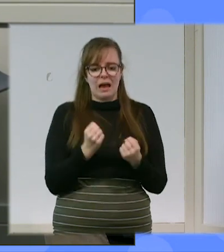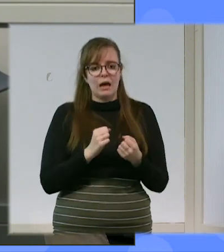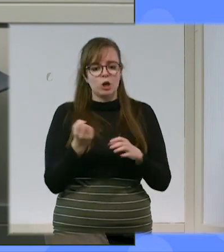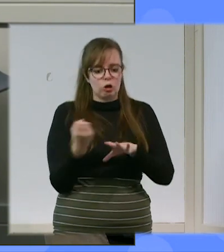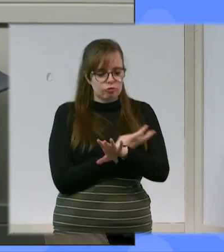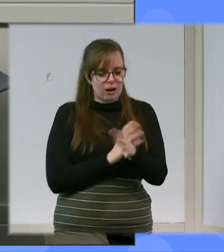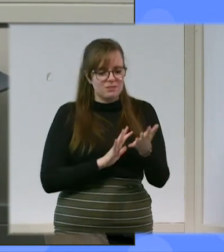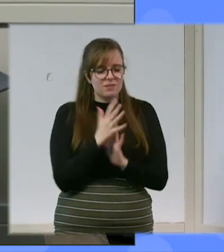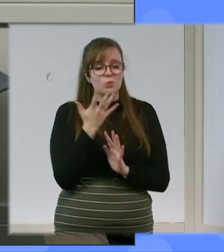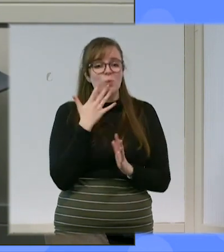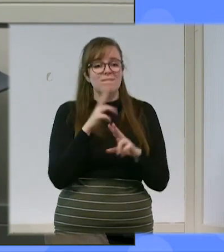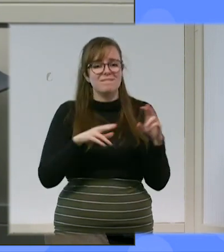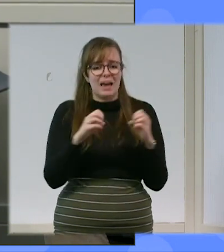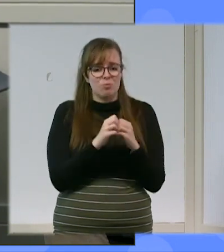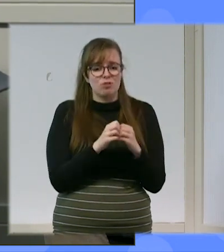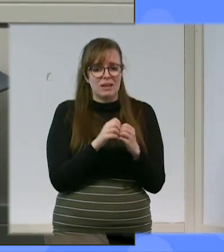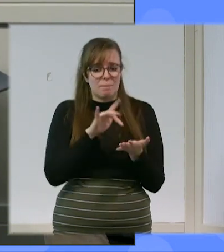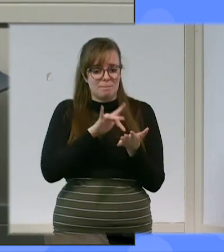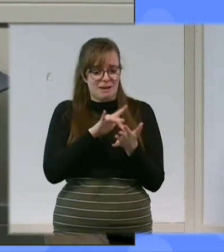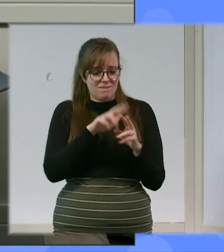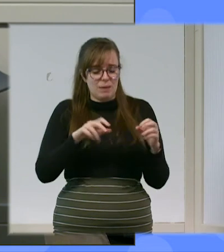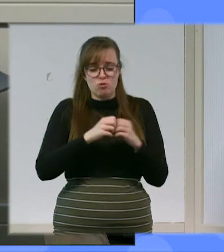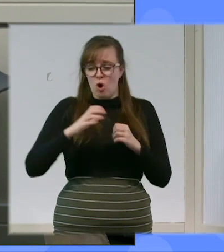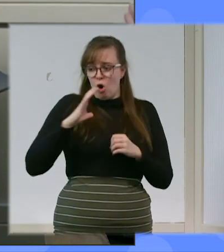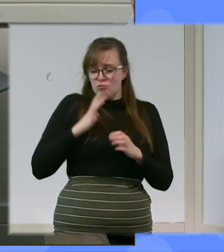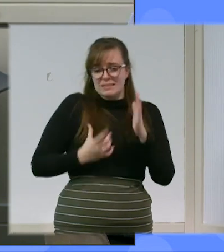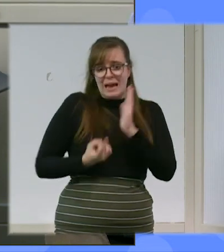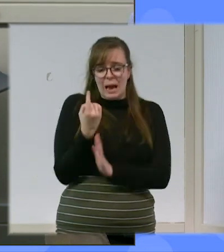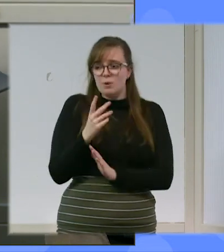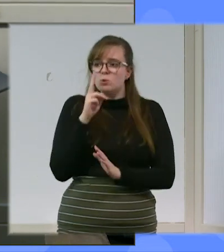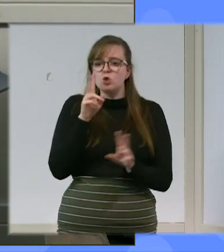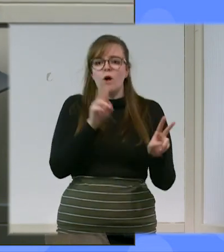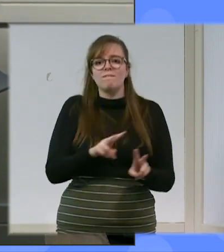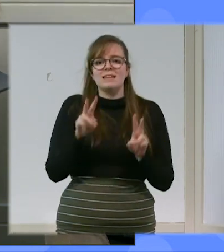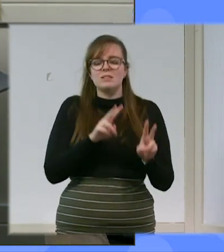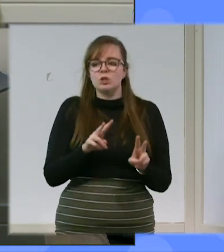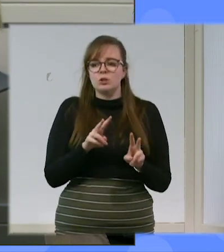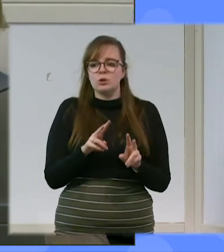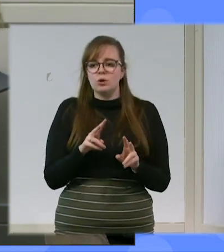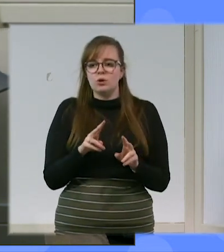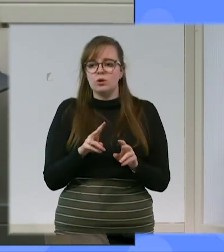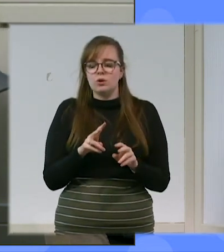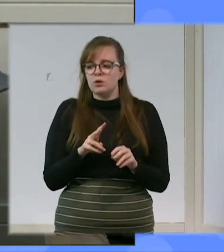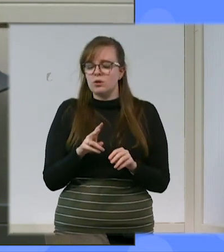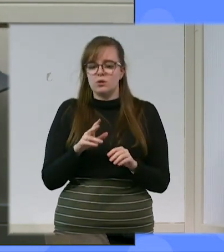of February I mean so it's it's already happening now we're seeing we saw the video of South Uist South Uist is already seeing the sea